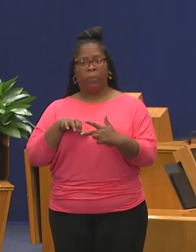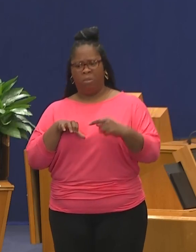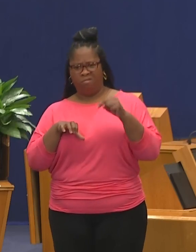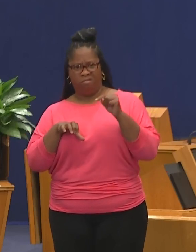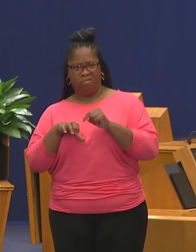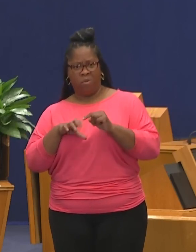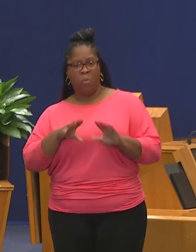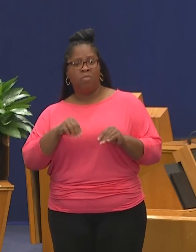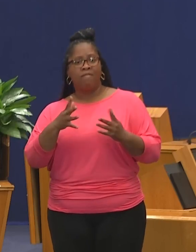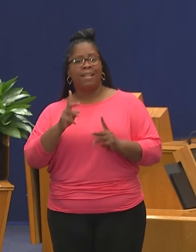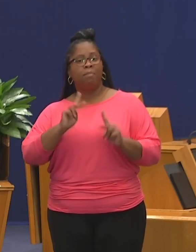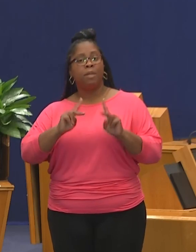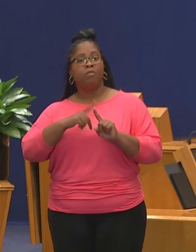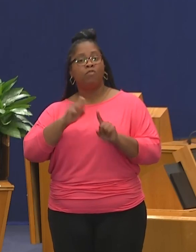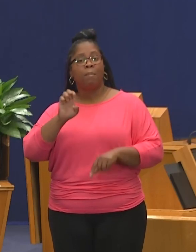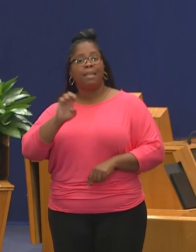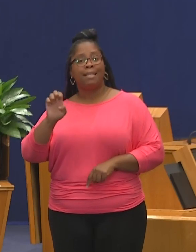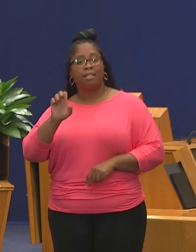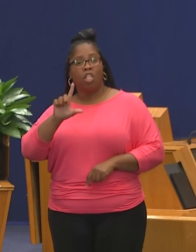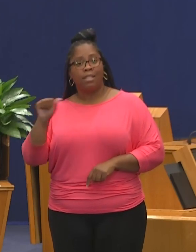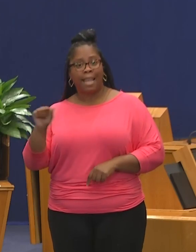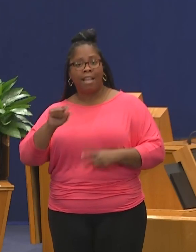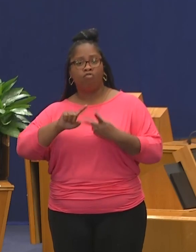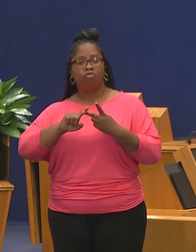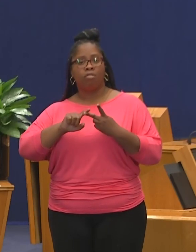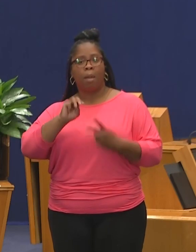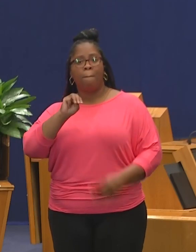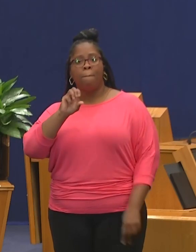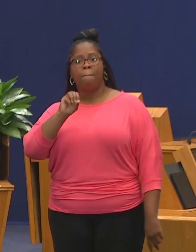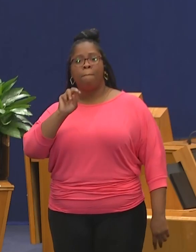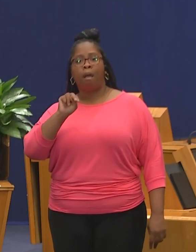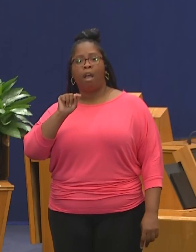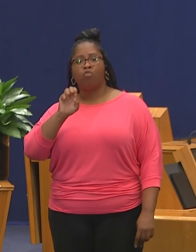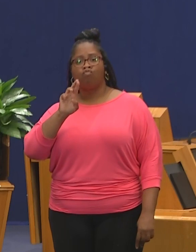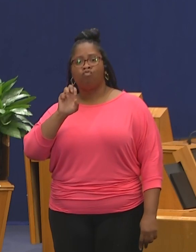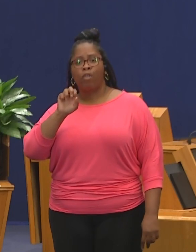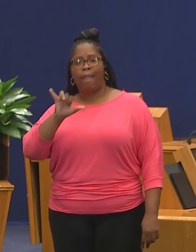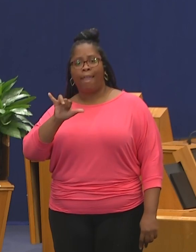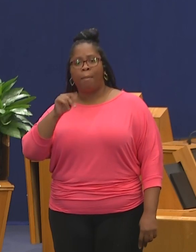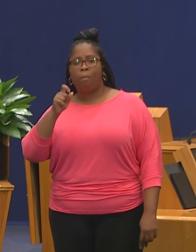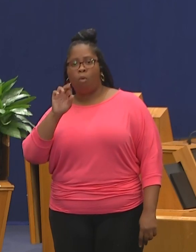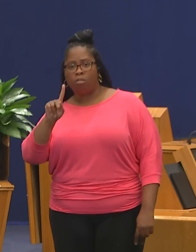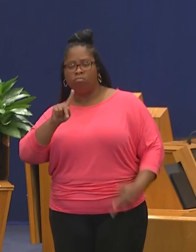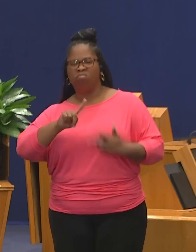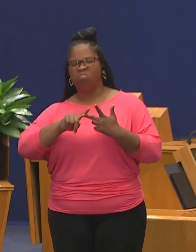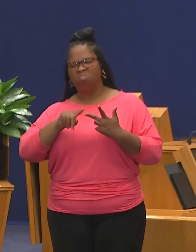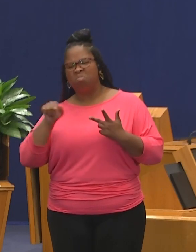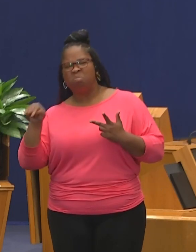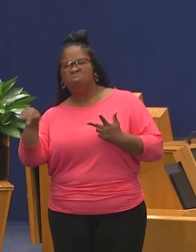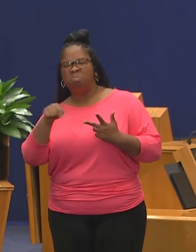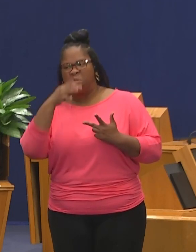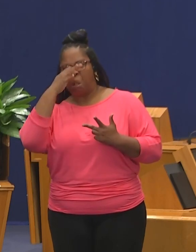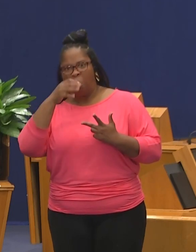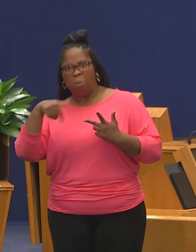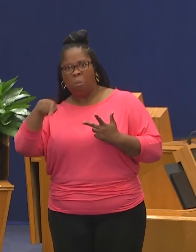DISTRICT. THE DRIVE UP SITES PROVIDE INDIVIDUALS IN EAST LOS ANGELES